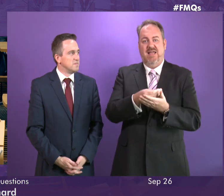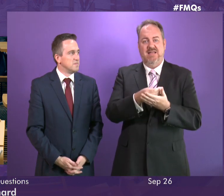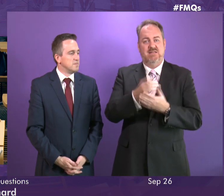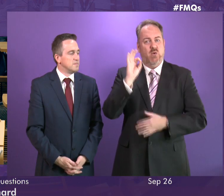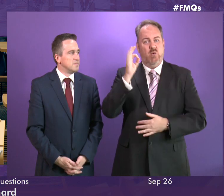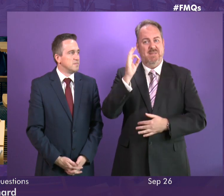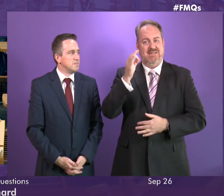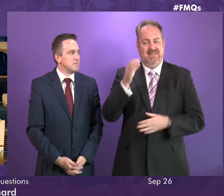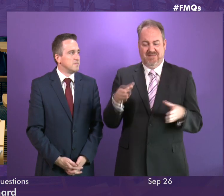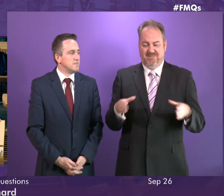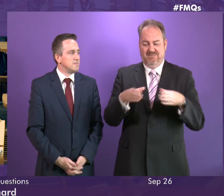Committee: